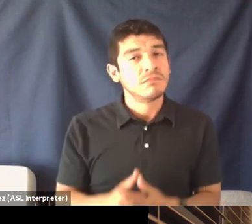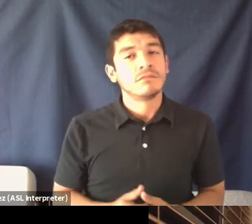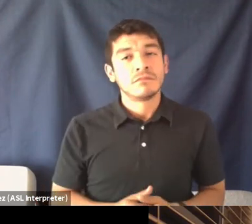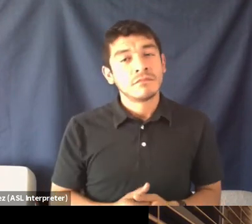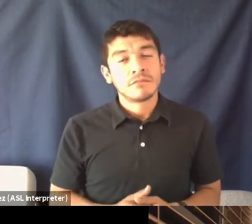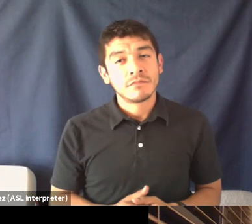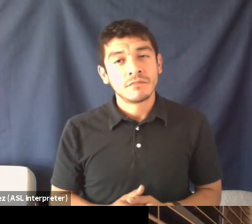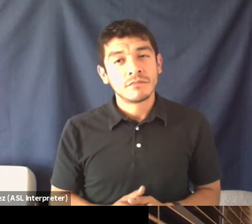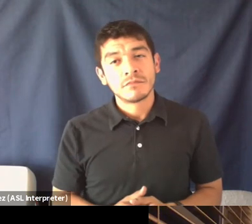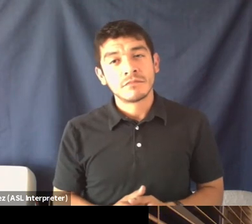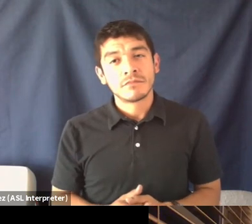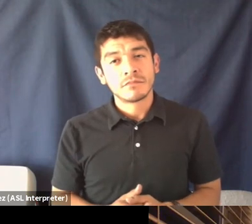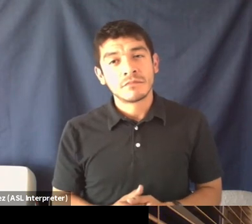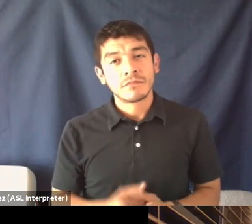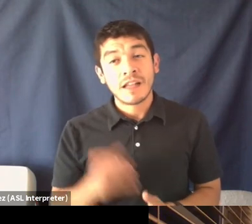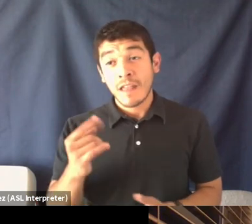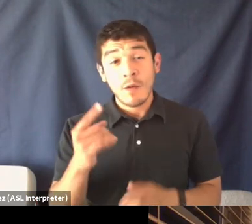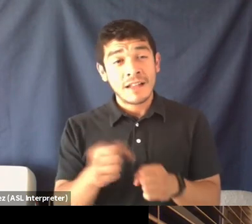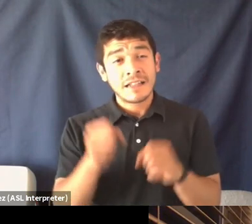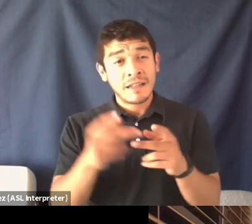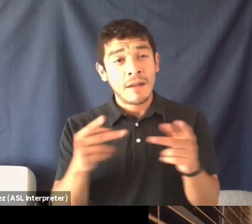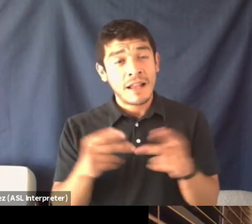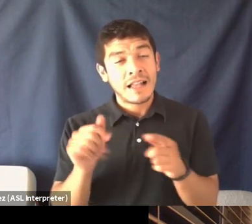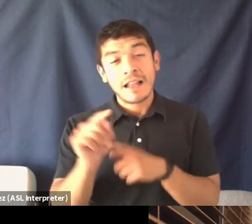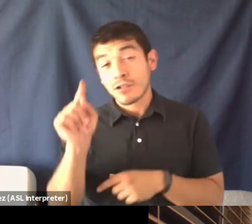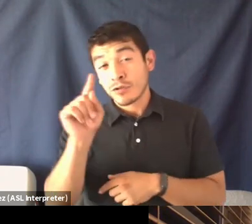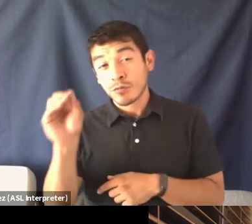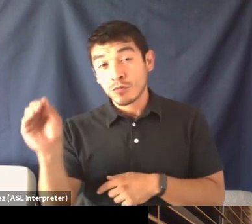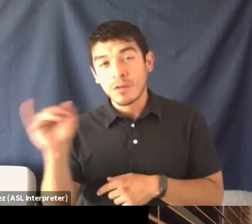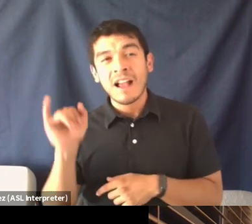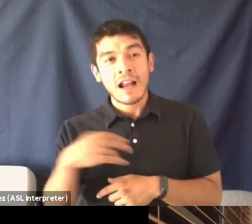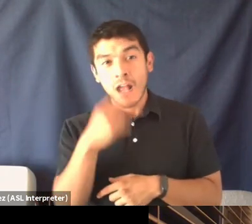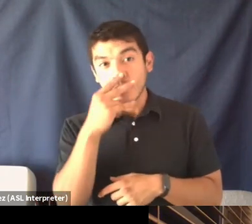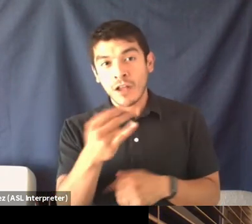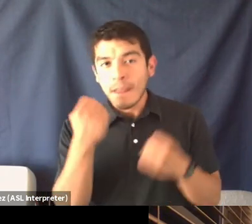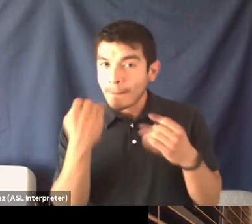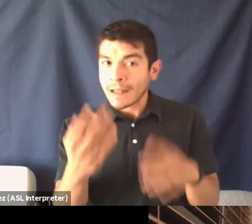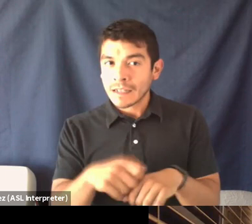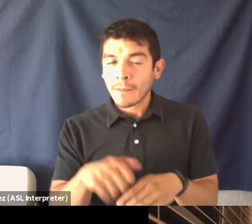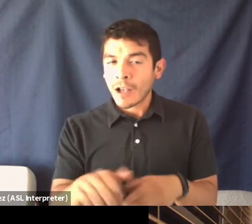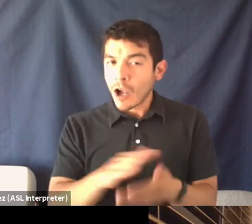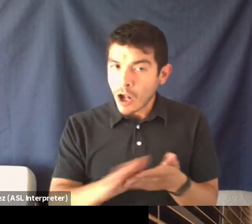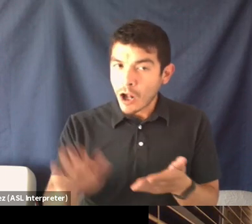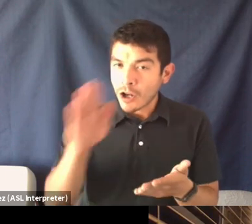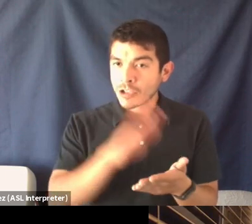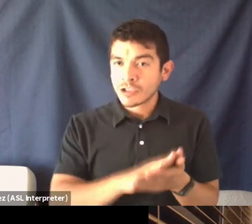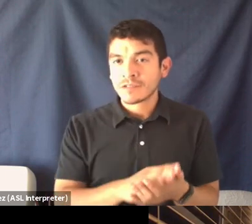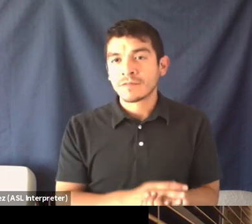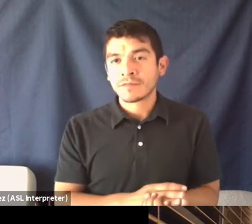this is the one that takes place at the zoo. And I saw that several times in college. I kind of was very like...